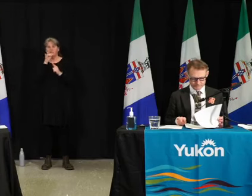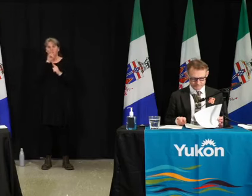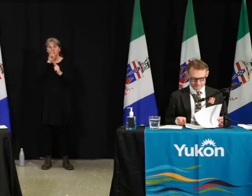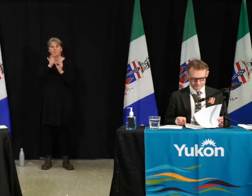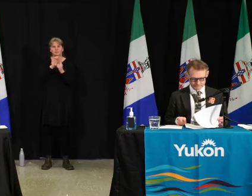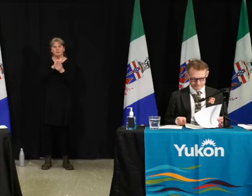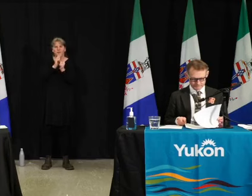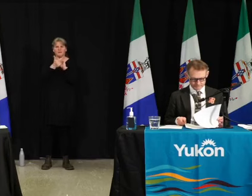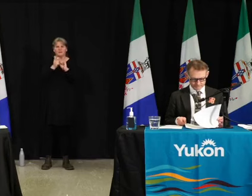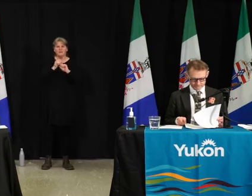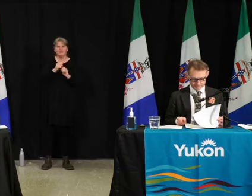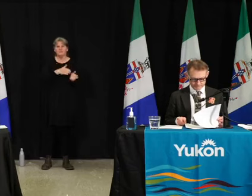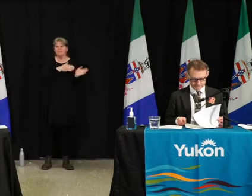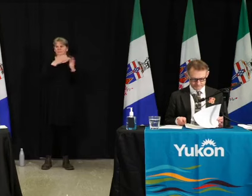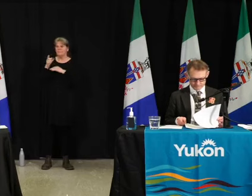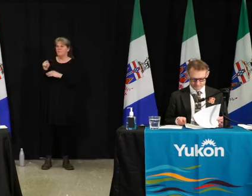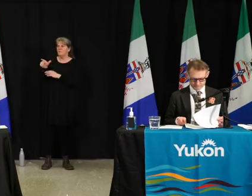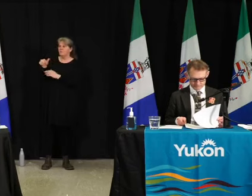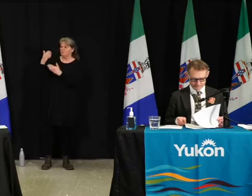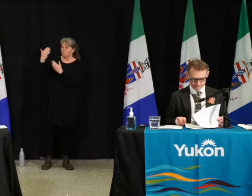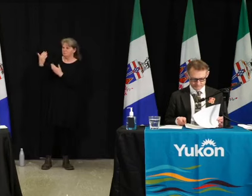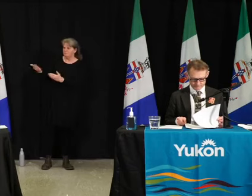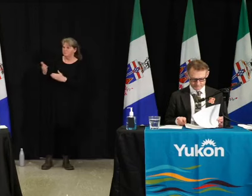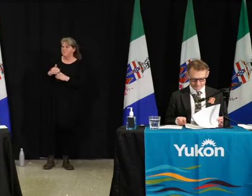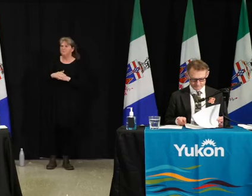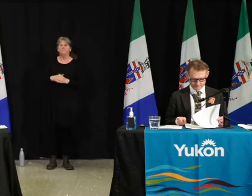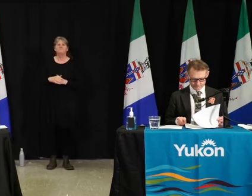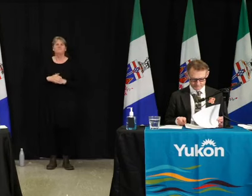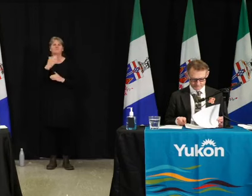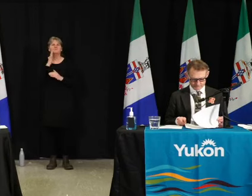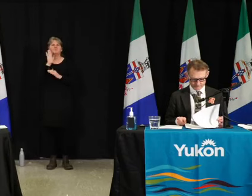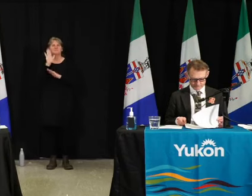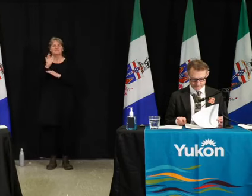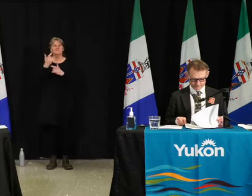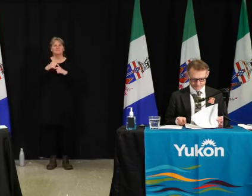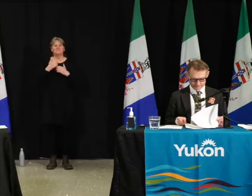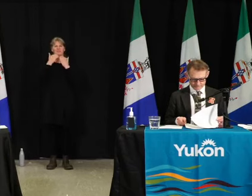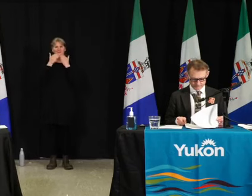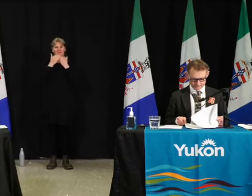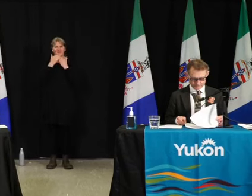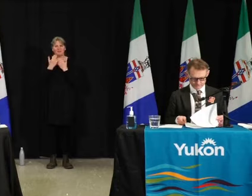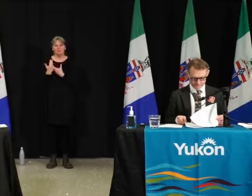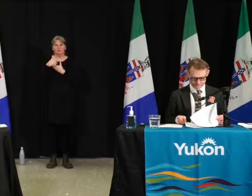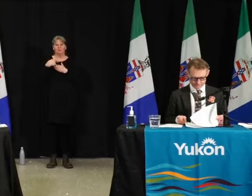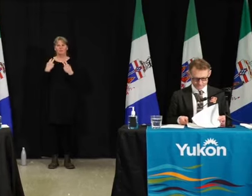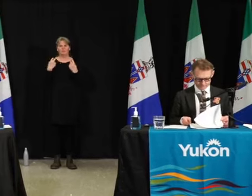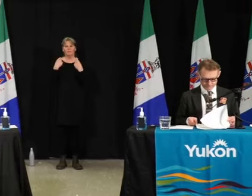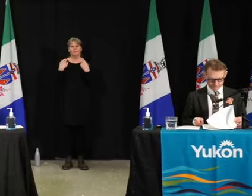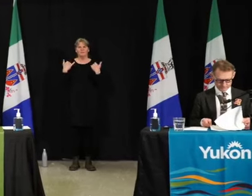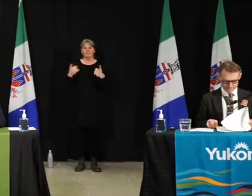Thank you. Premier Silver? Thank you very much. Good day everyone and thank you once again for joining us.